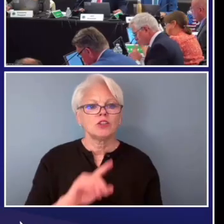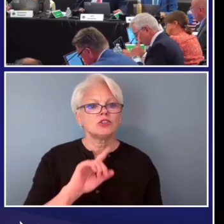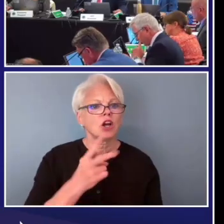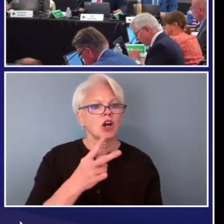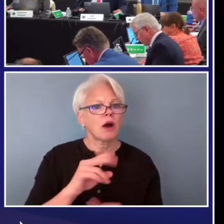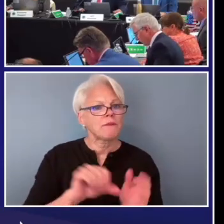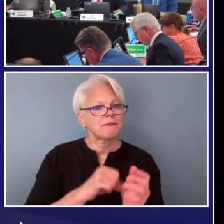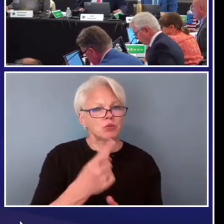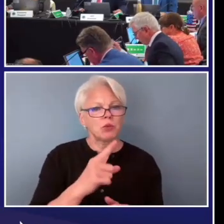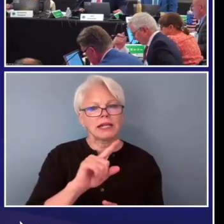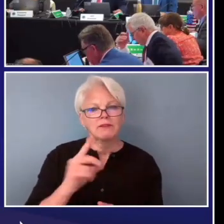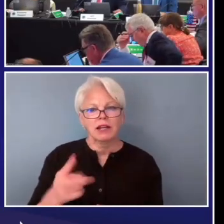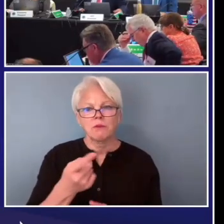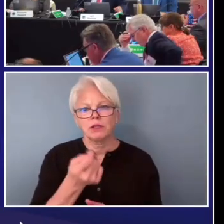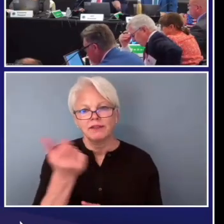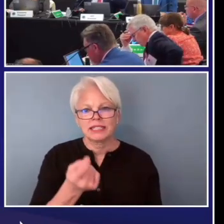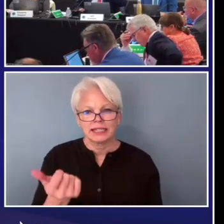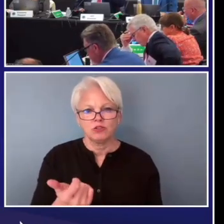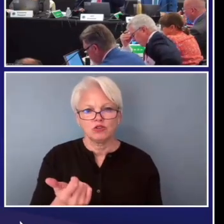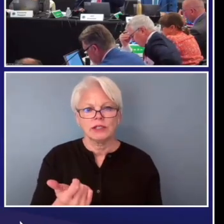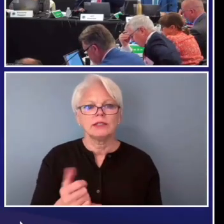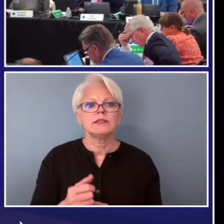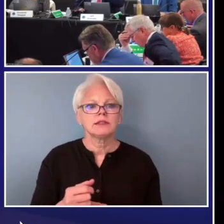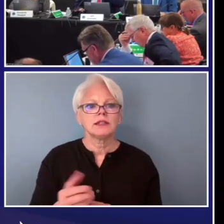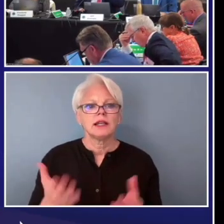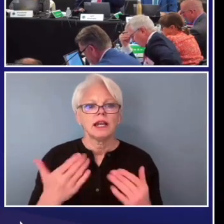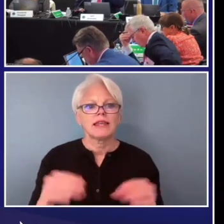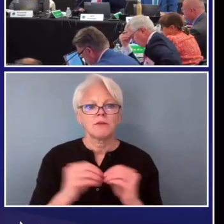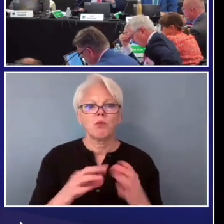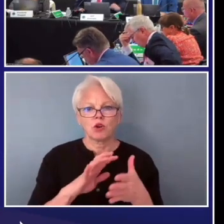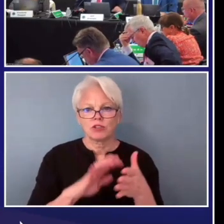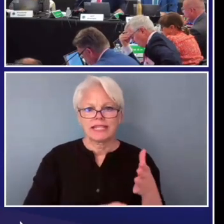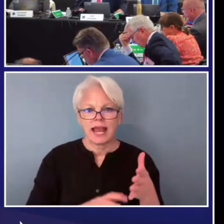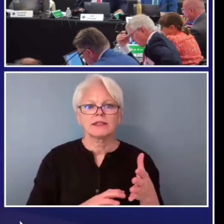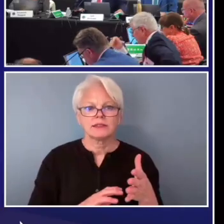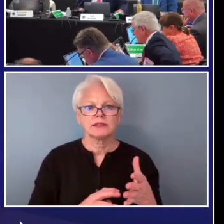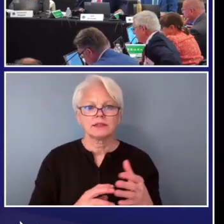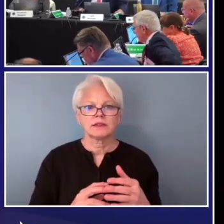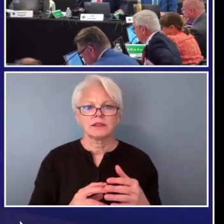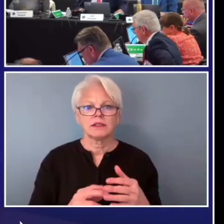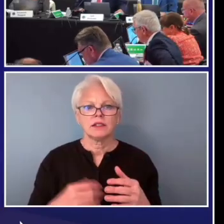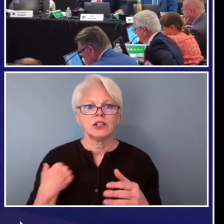Um, then there's an additional text, and these will will generally track with the,